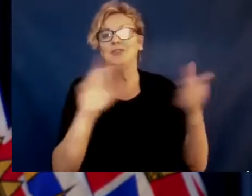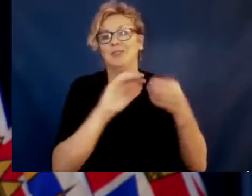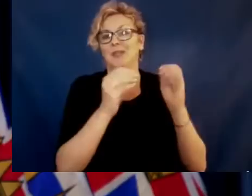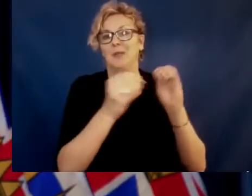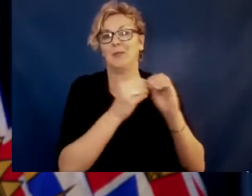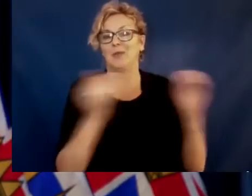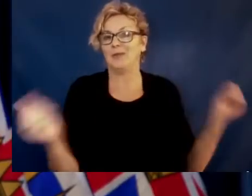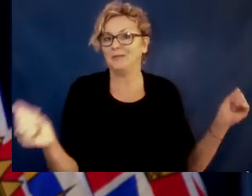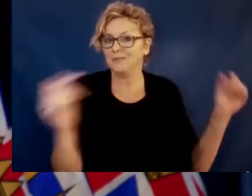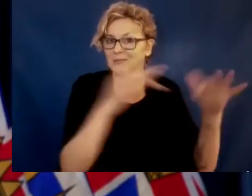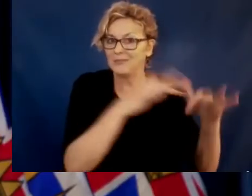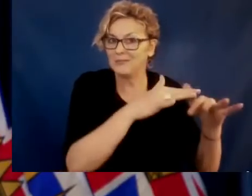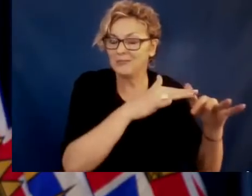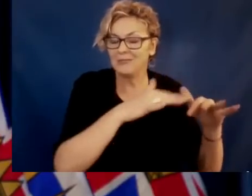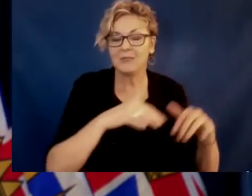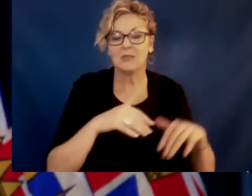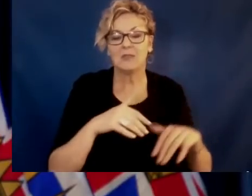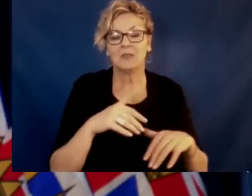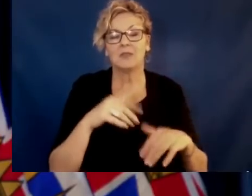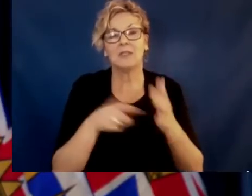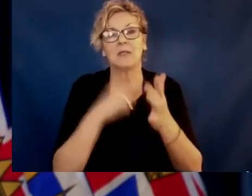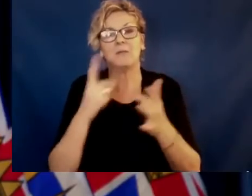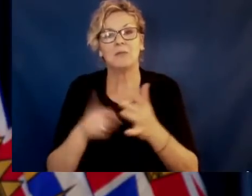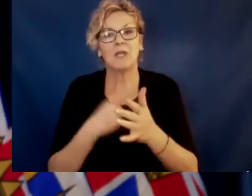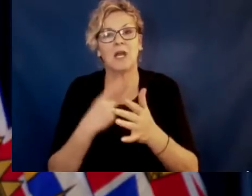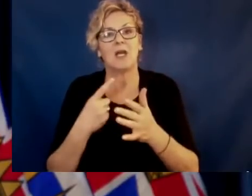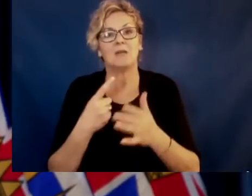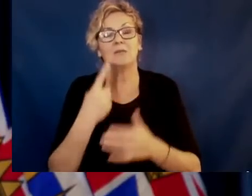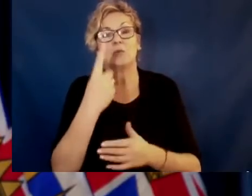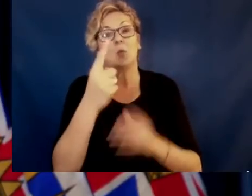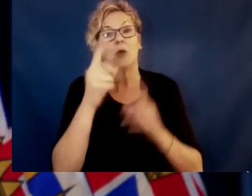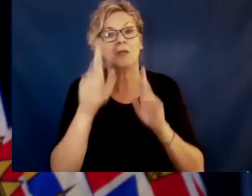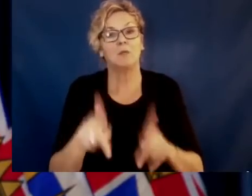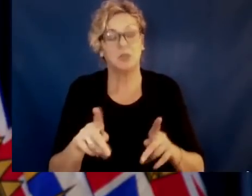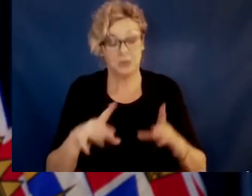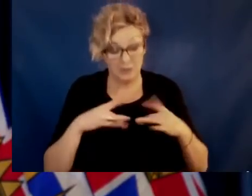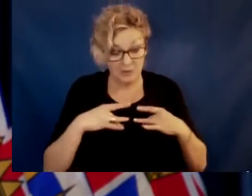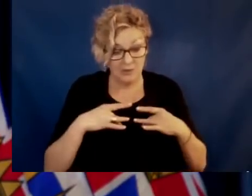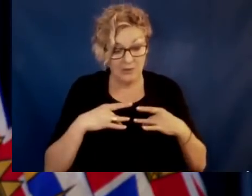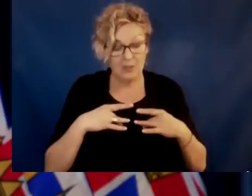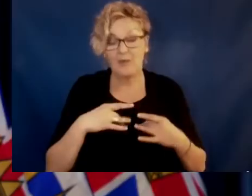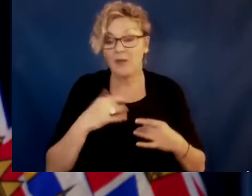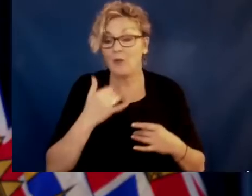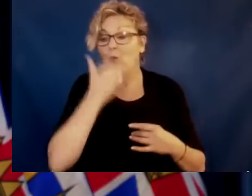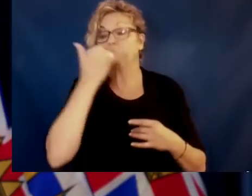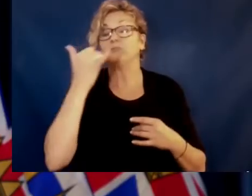we saw today in a number of workplaces, essential workplaces, where people are in close contact and there